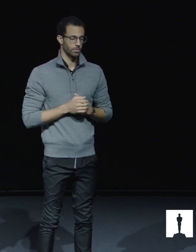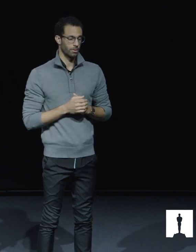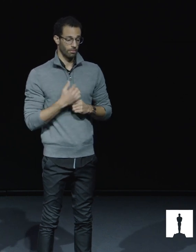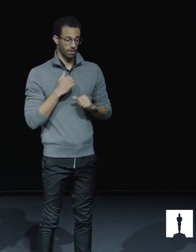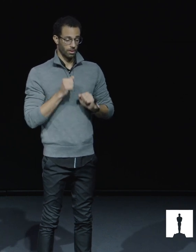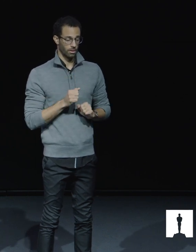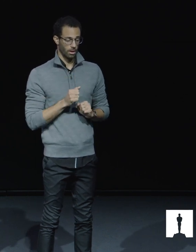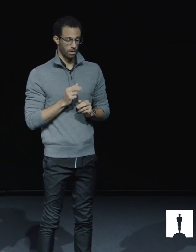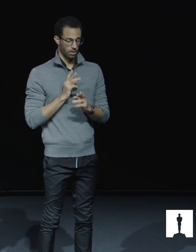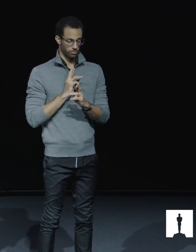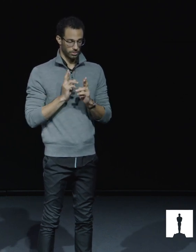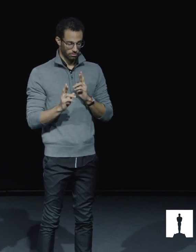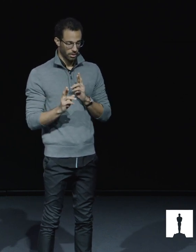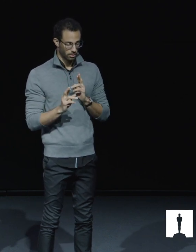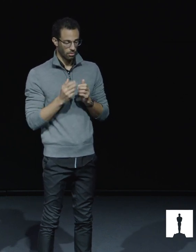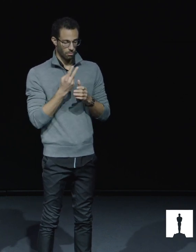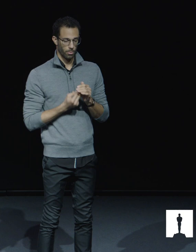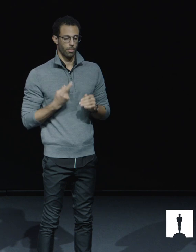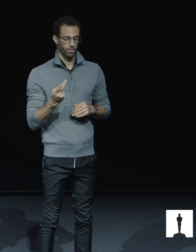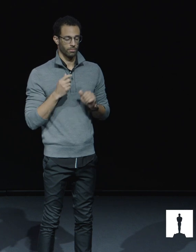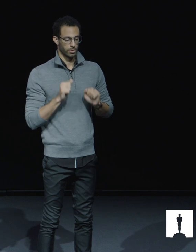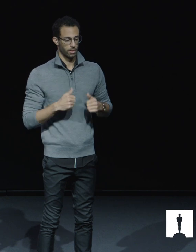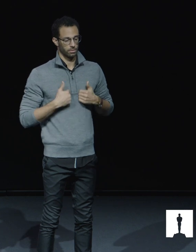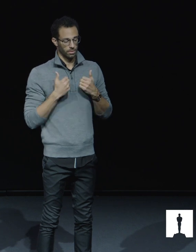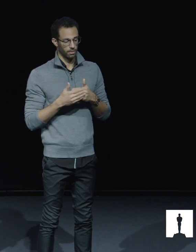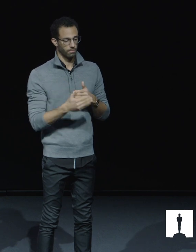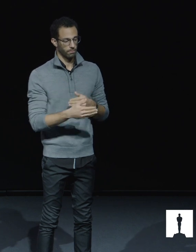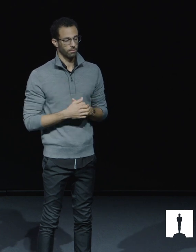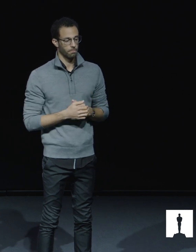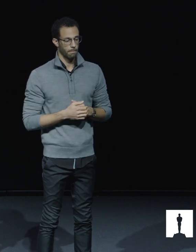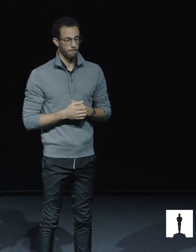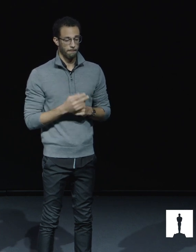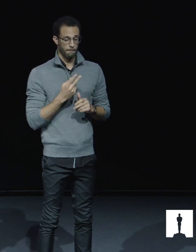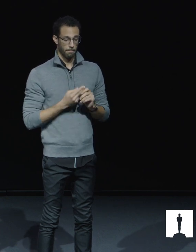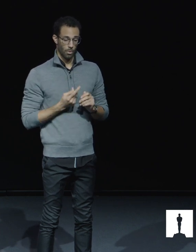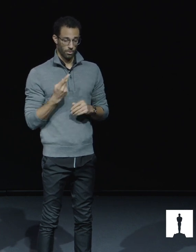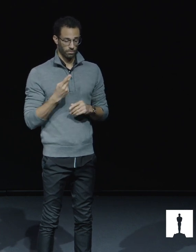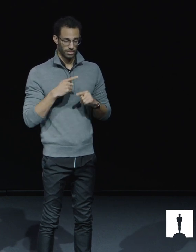this, both of us can live. Neither of us truly can live without the other, a statement which